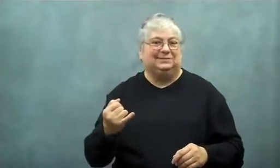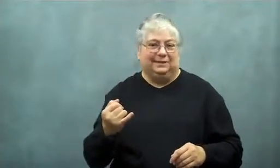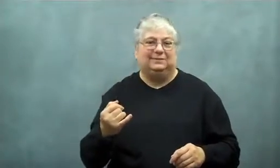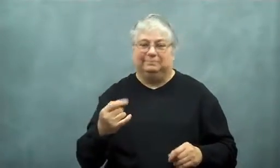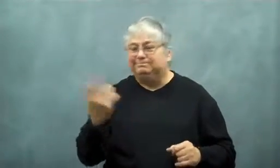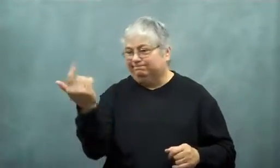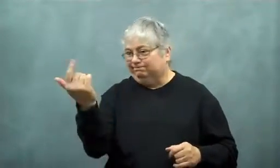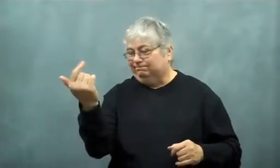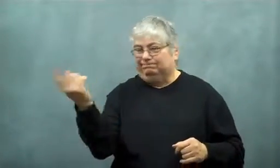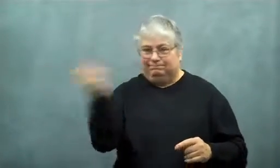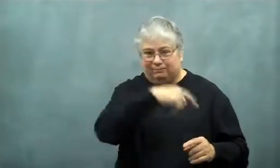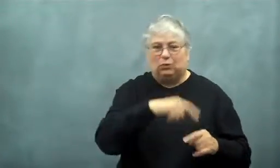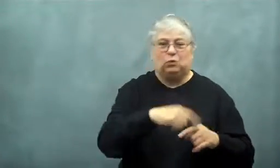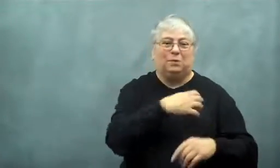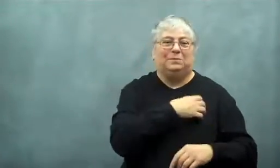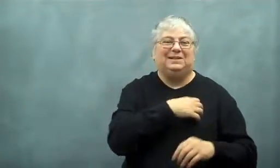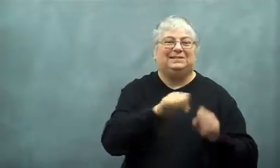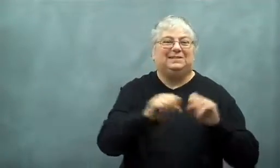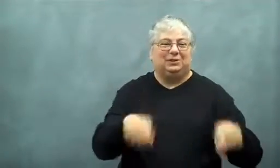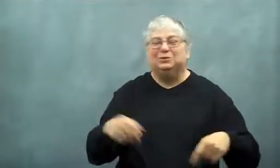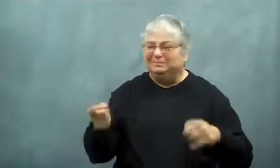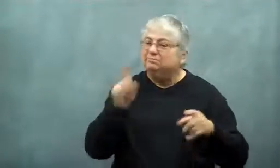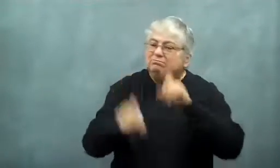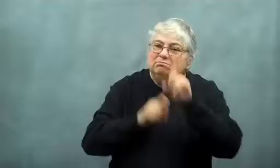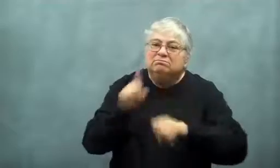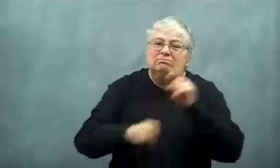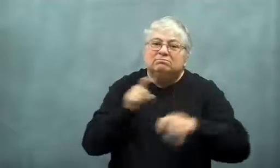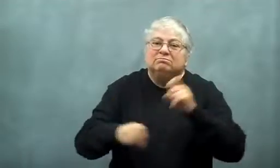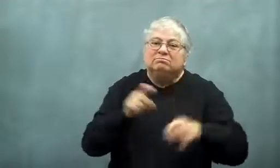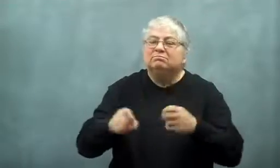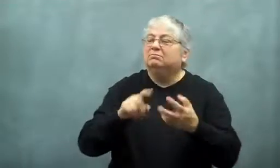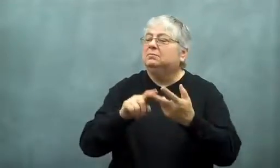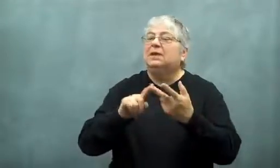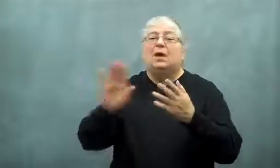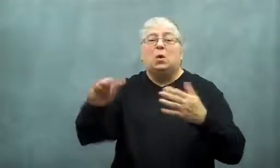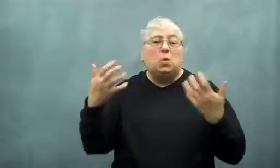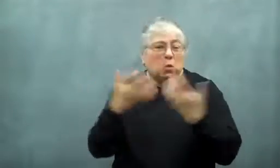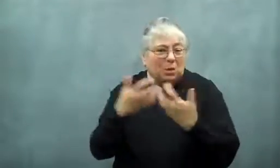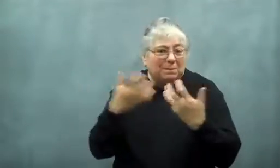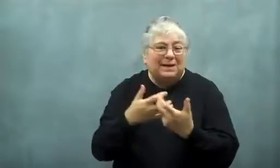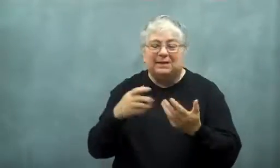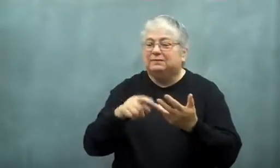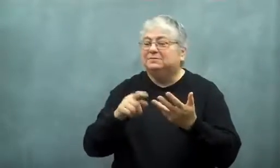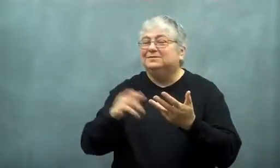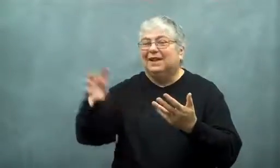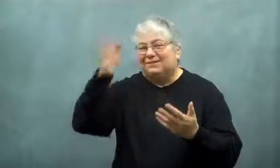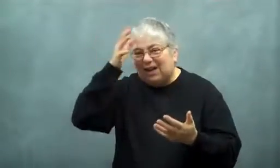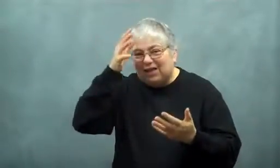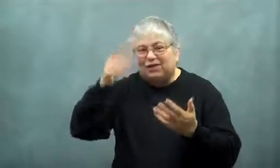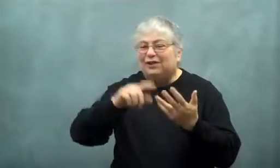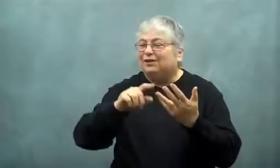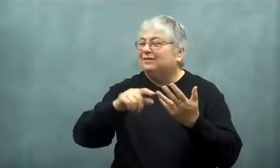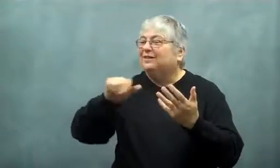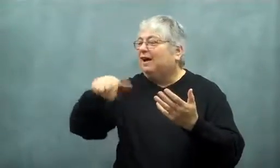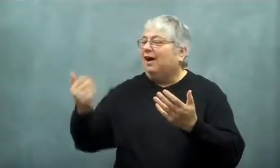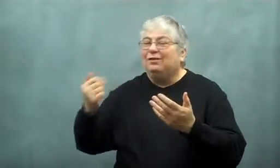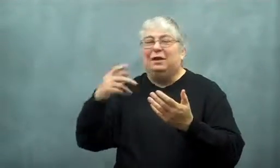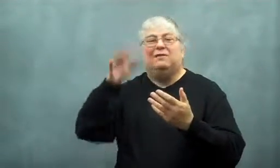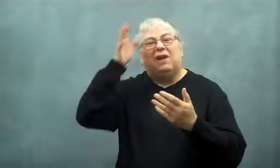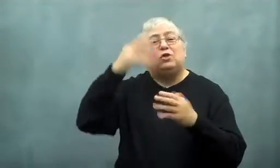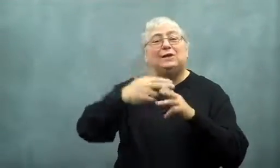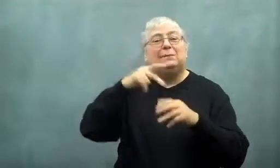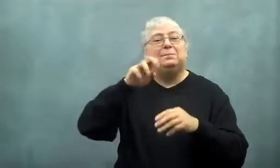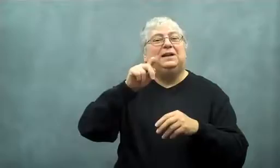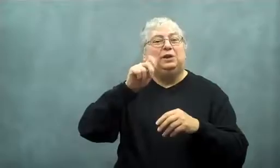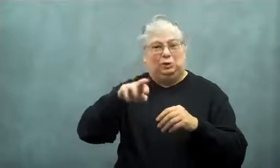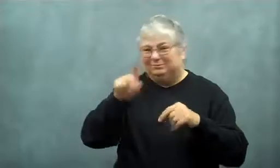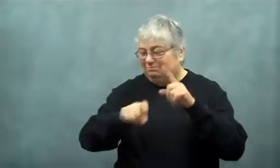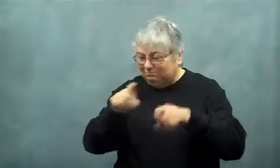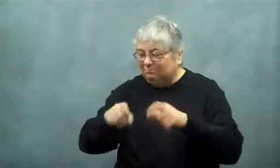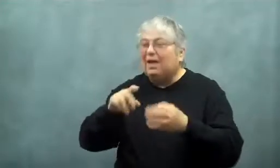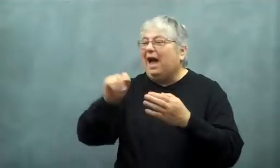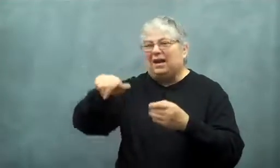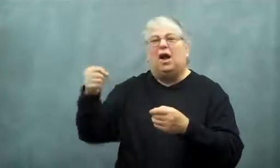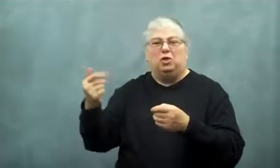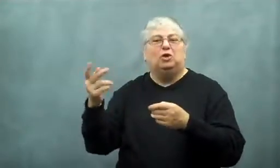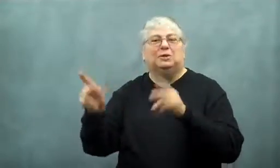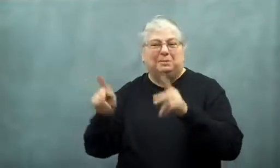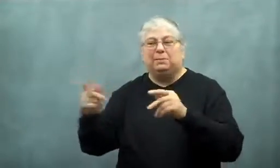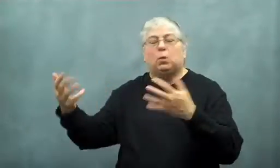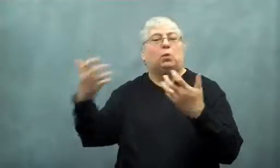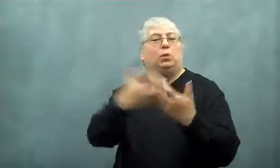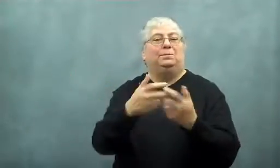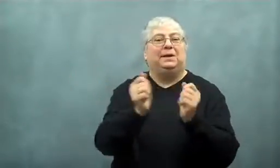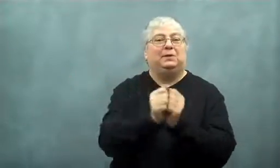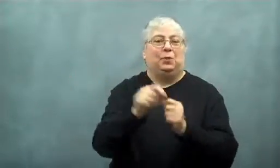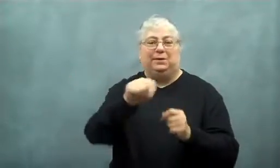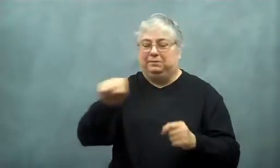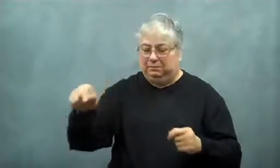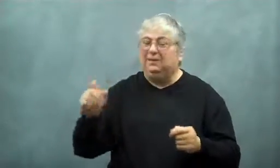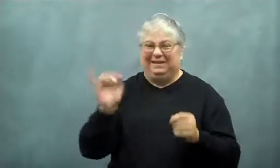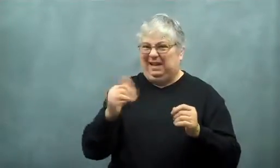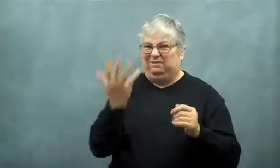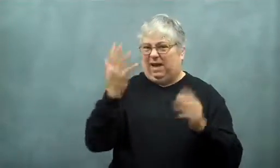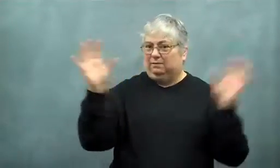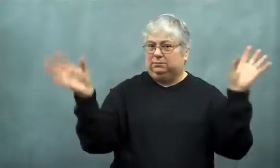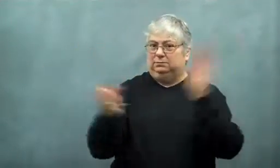He was taken in for questioning, as was his roommate and his father, Peter.